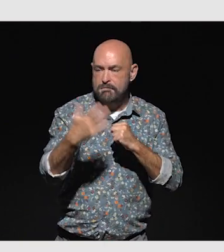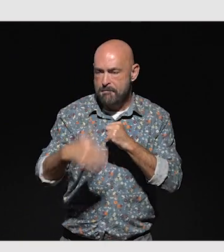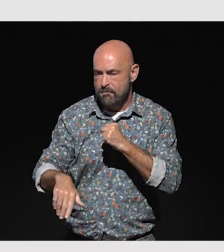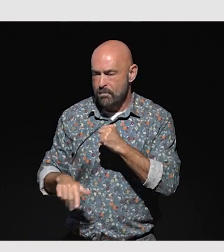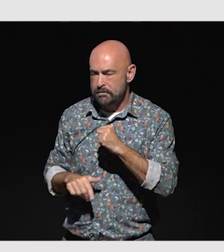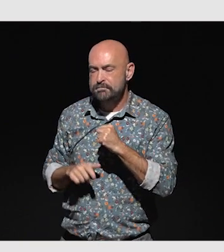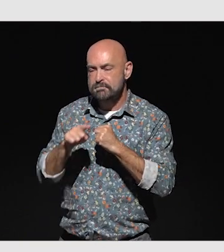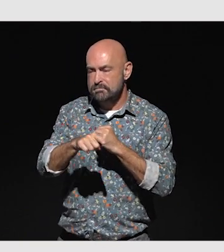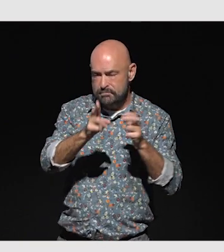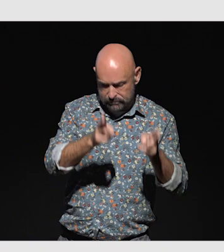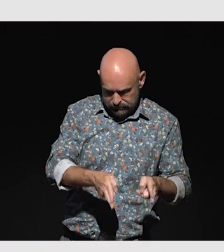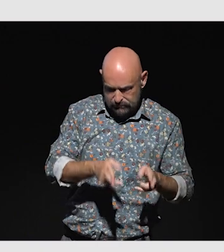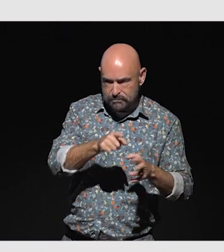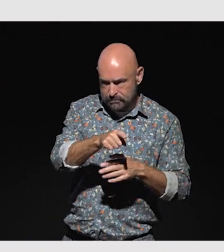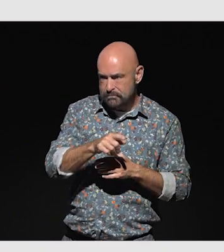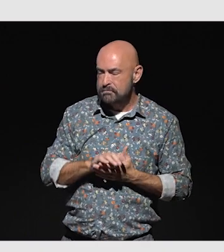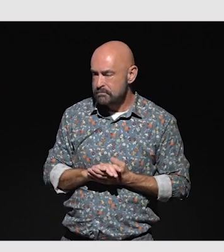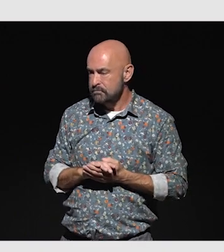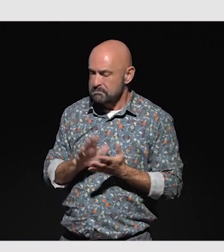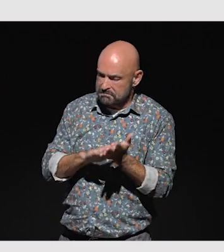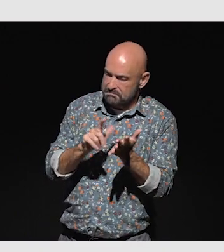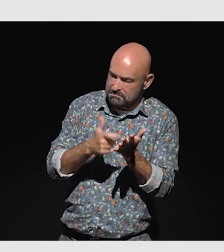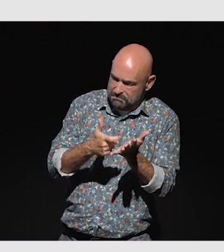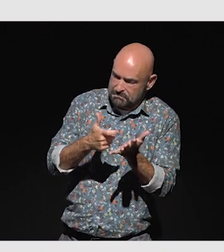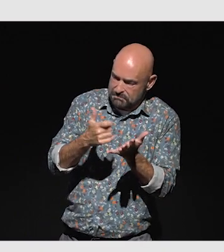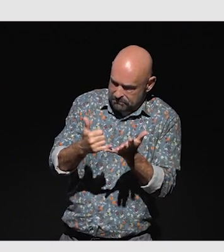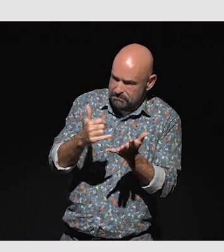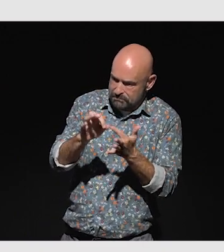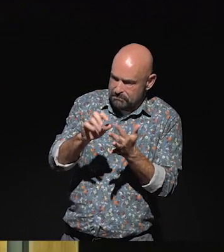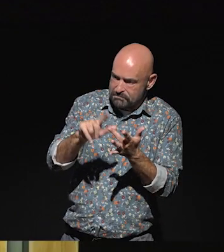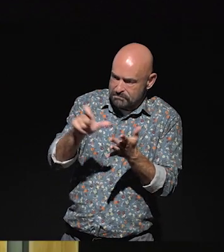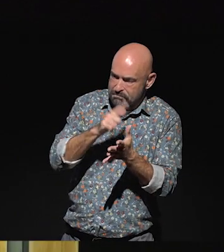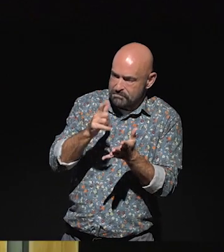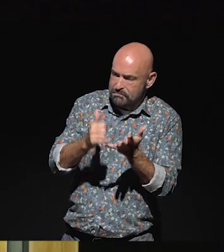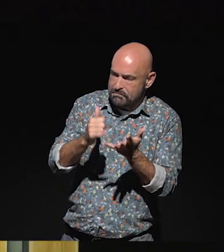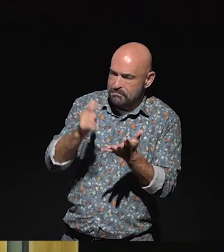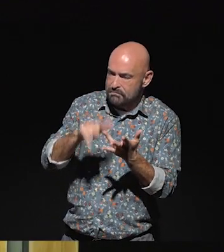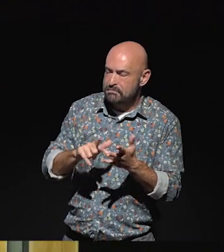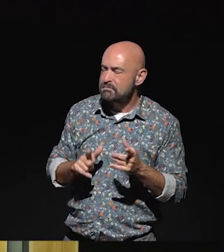She dies Madame Picasso. It had to do with, I think,